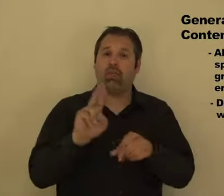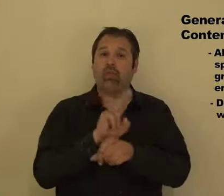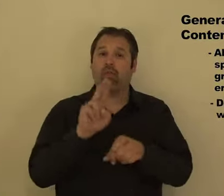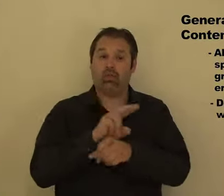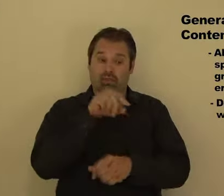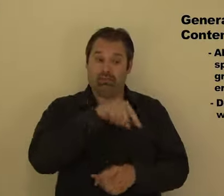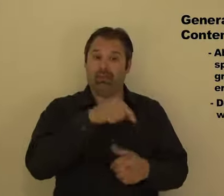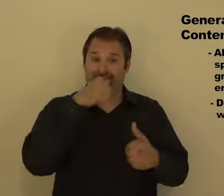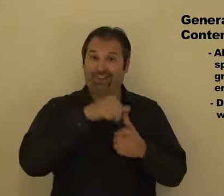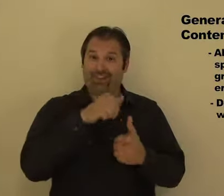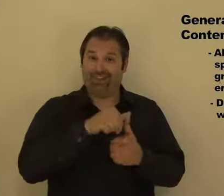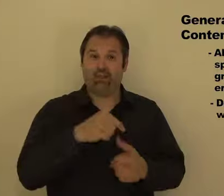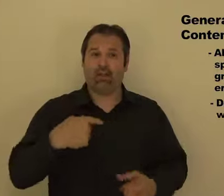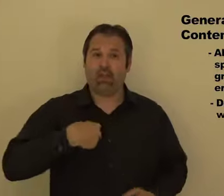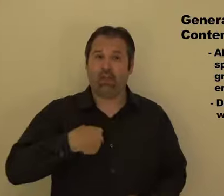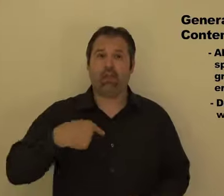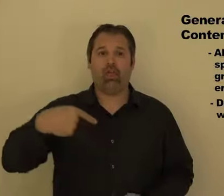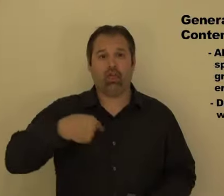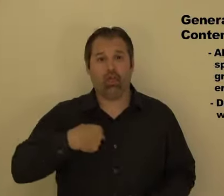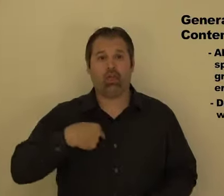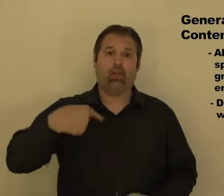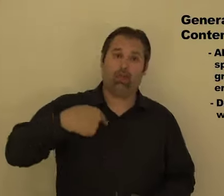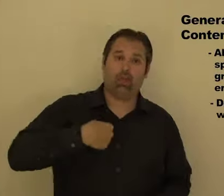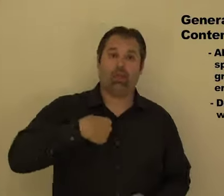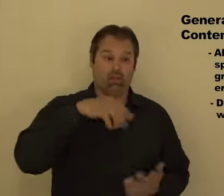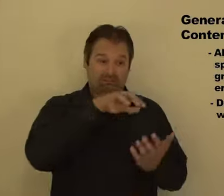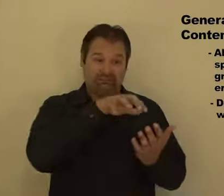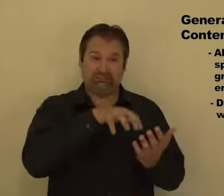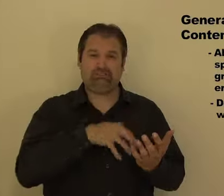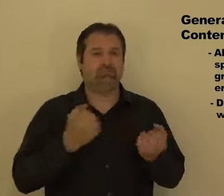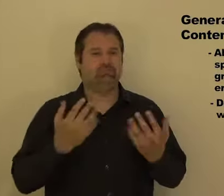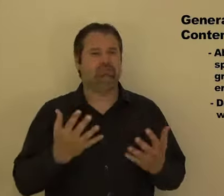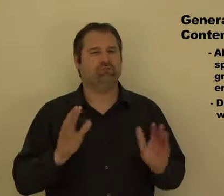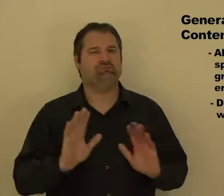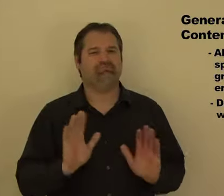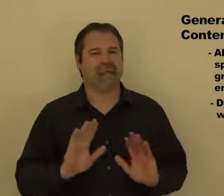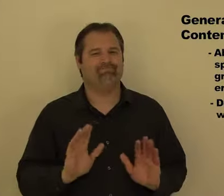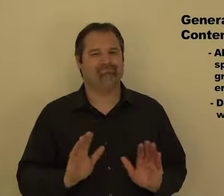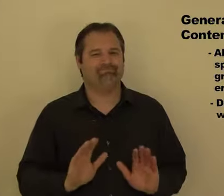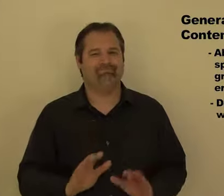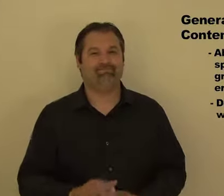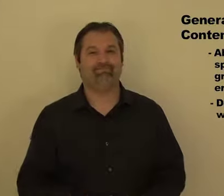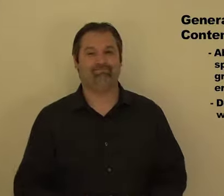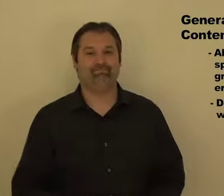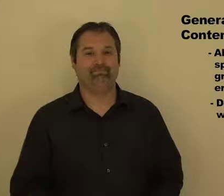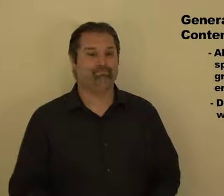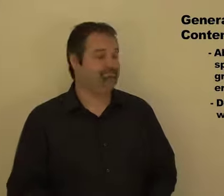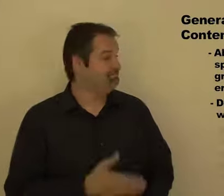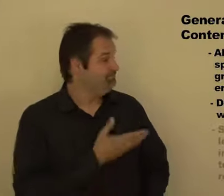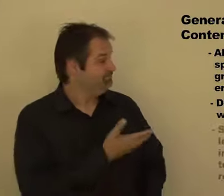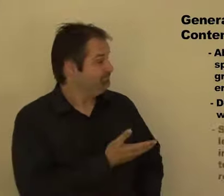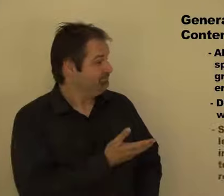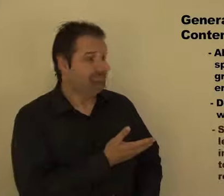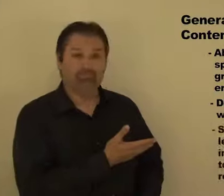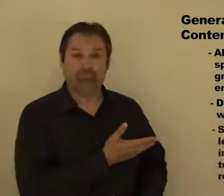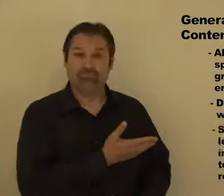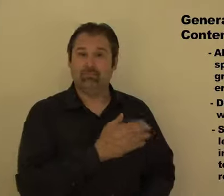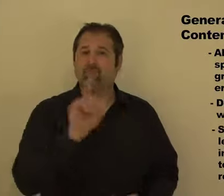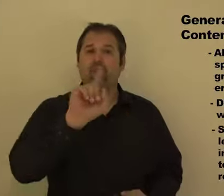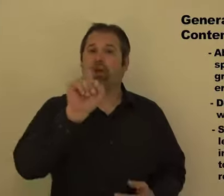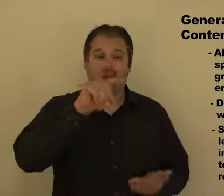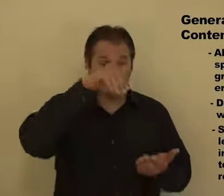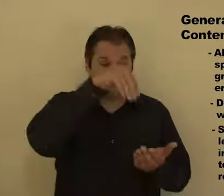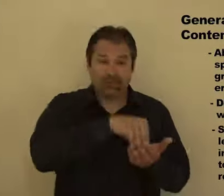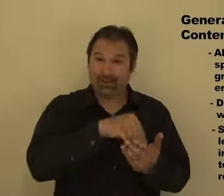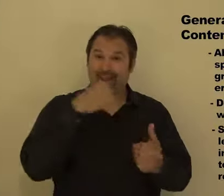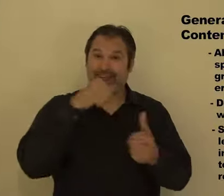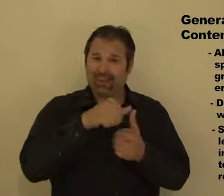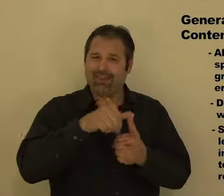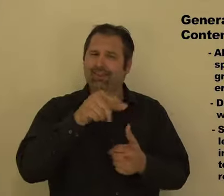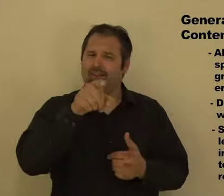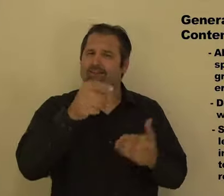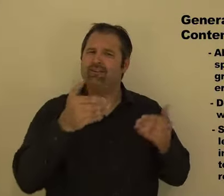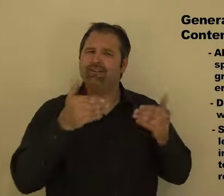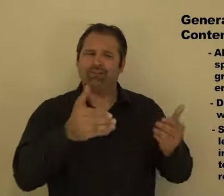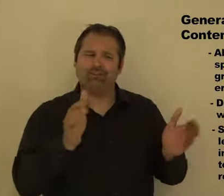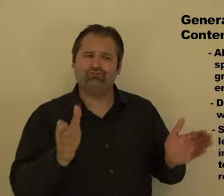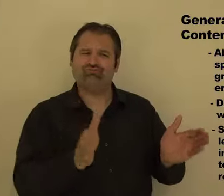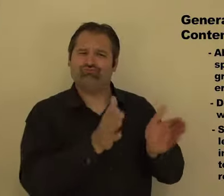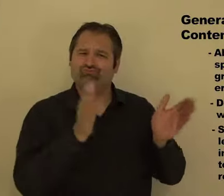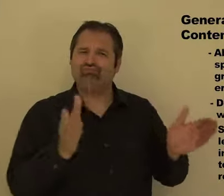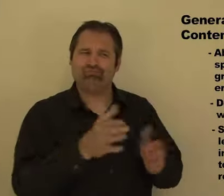We have two examples here.